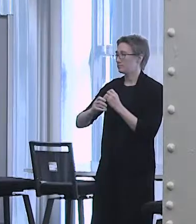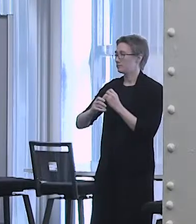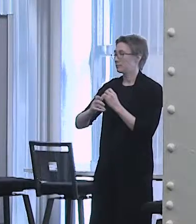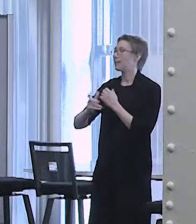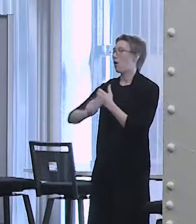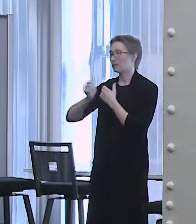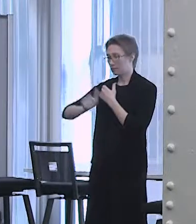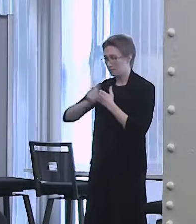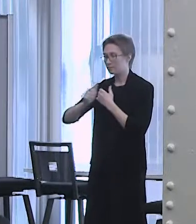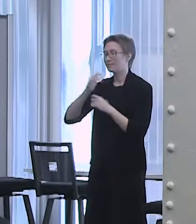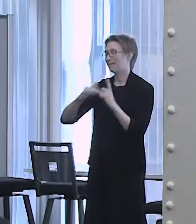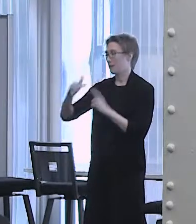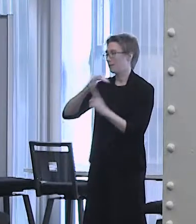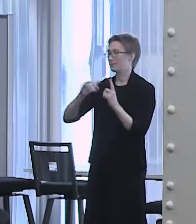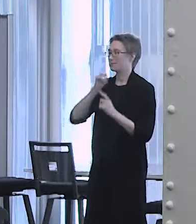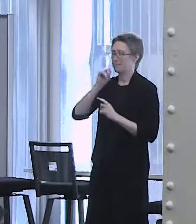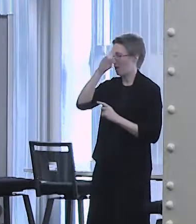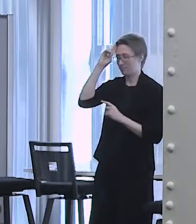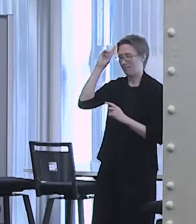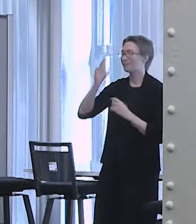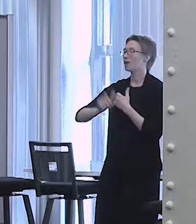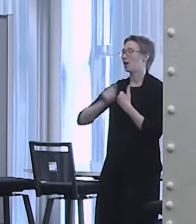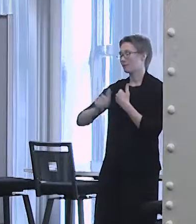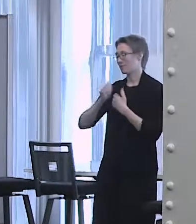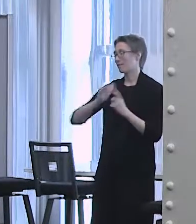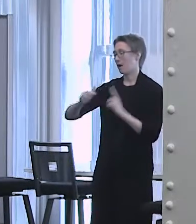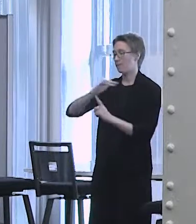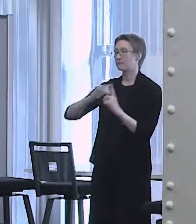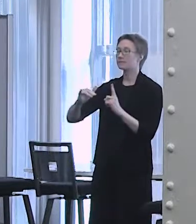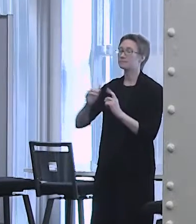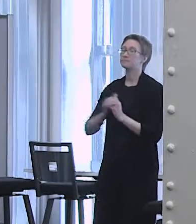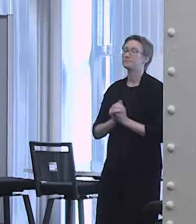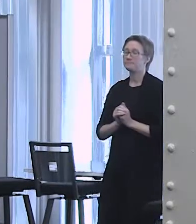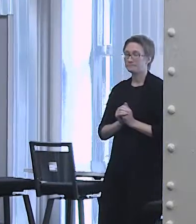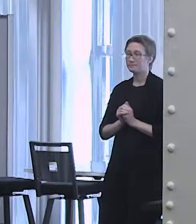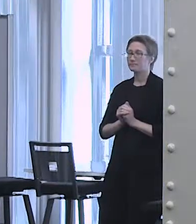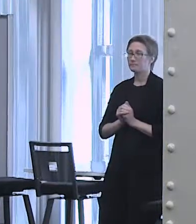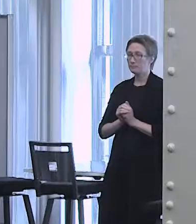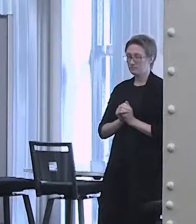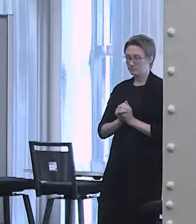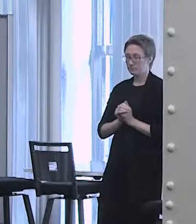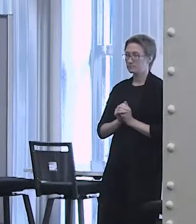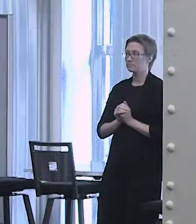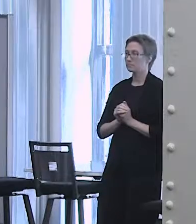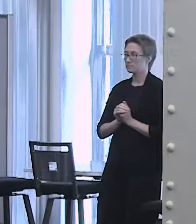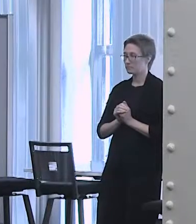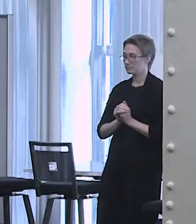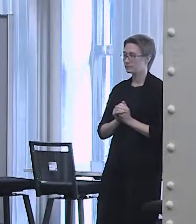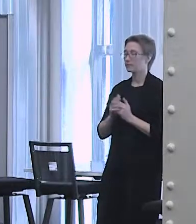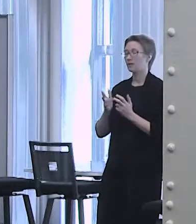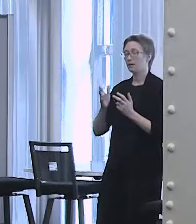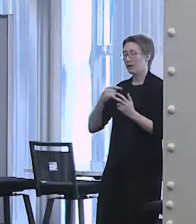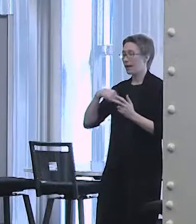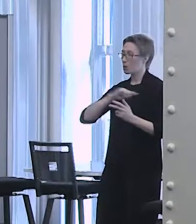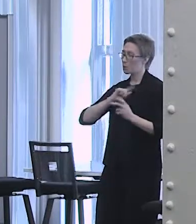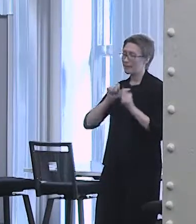That is not what people should be about. But it's something we hear, and it's something we keep internalizing.